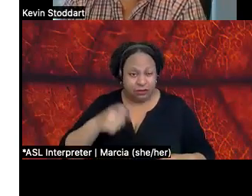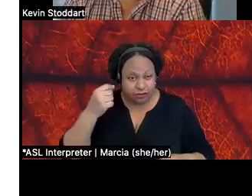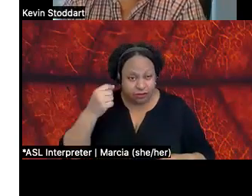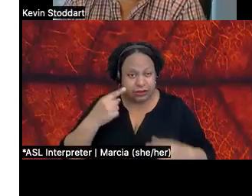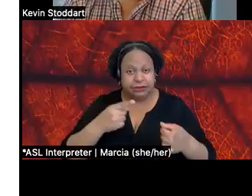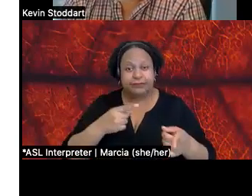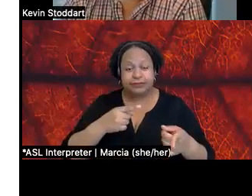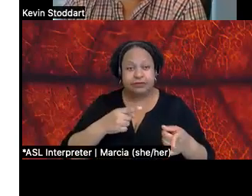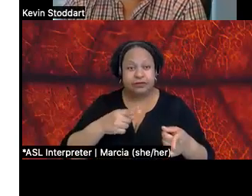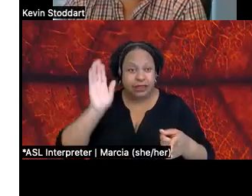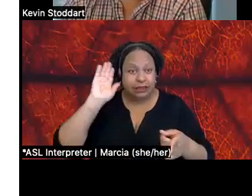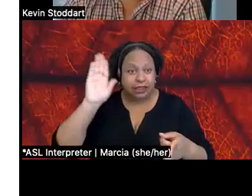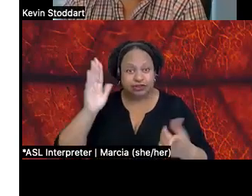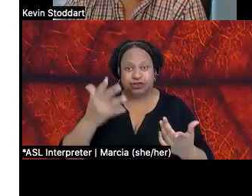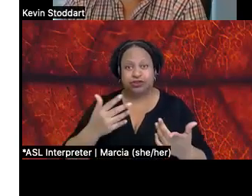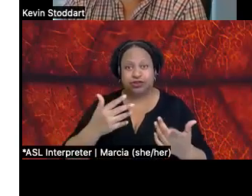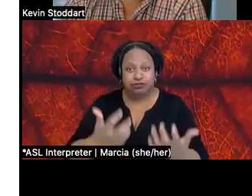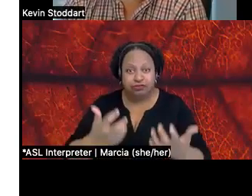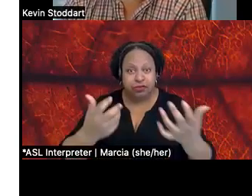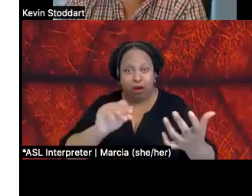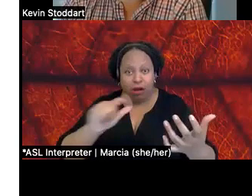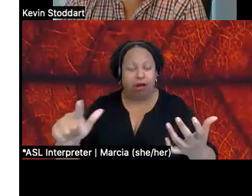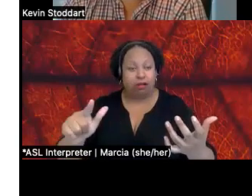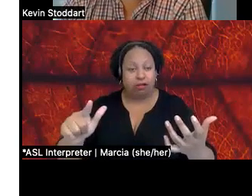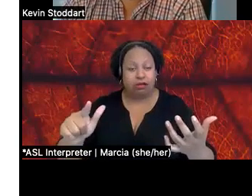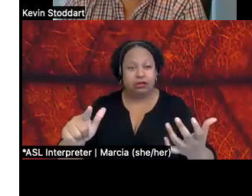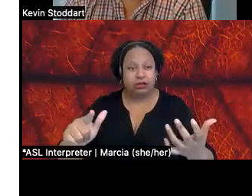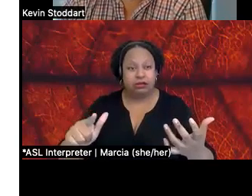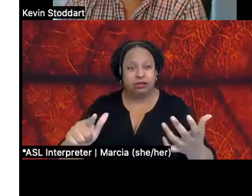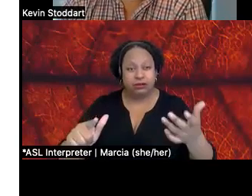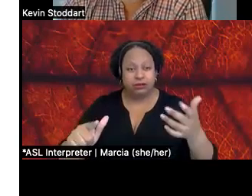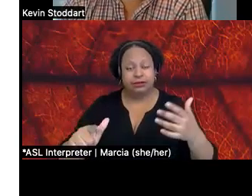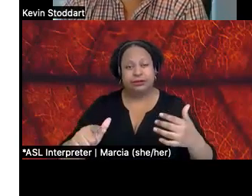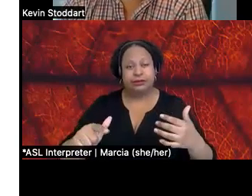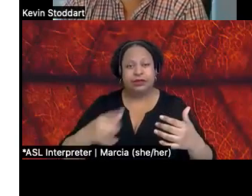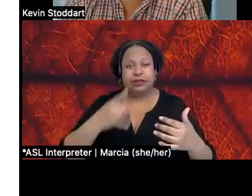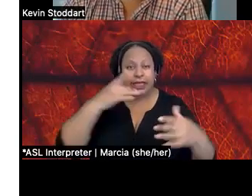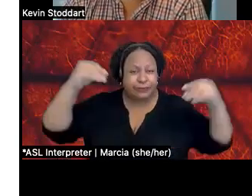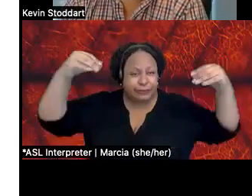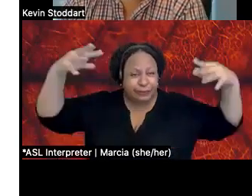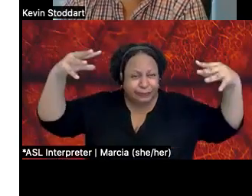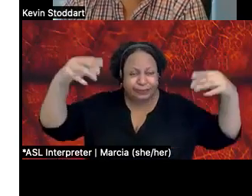lecture hall with bright noises or fans running all the time.